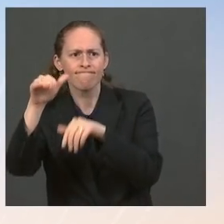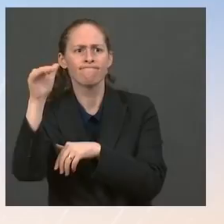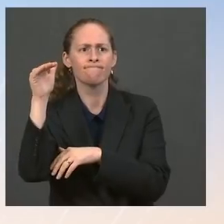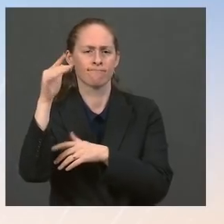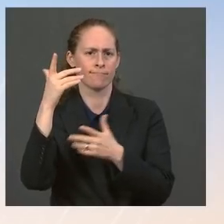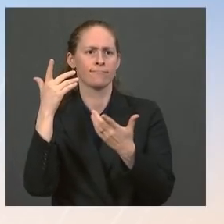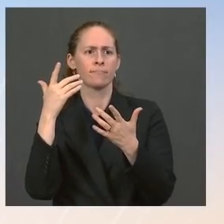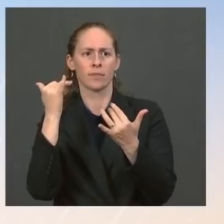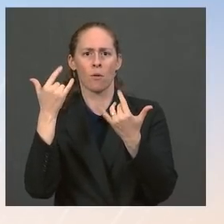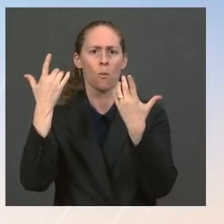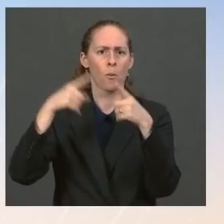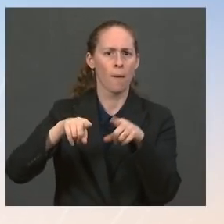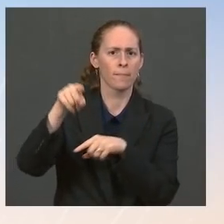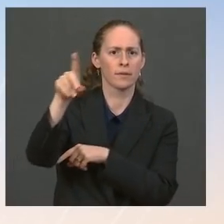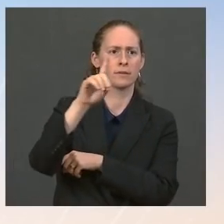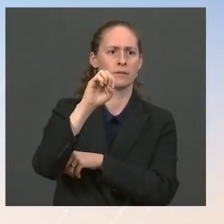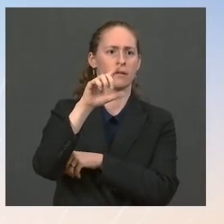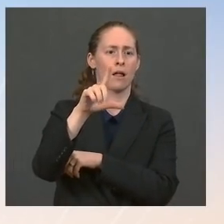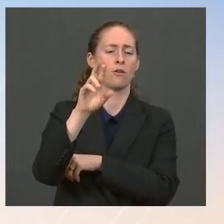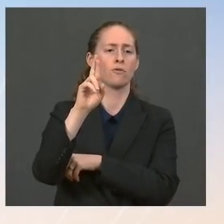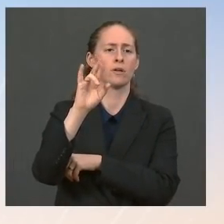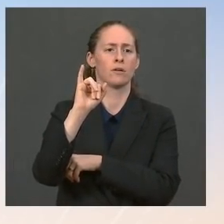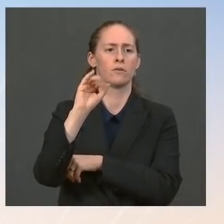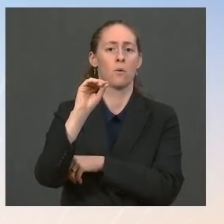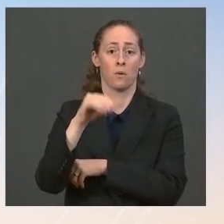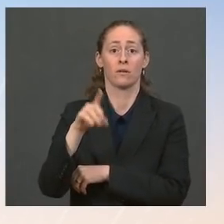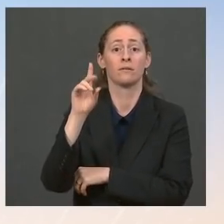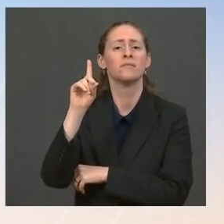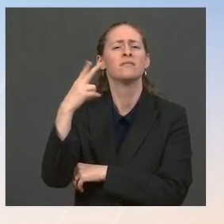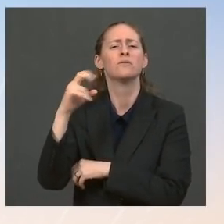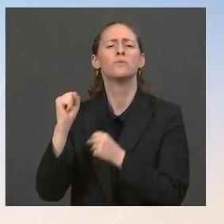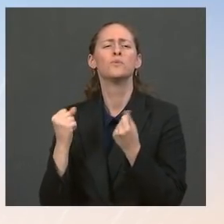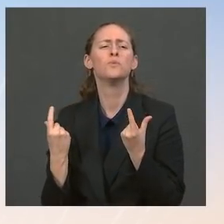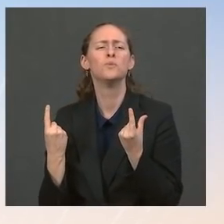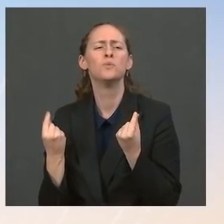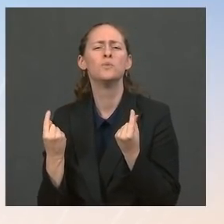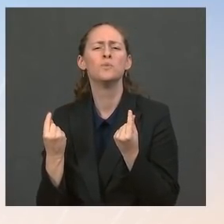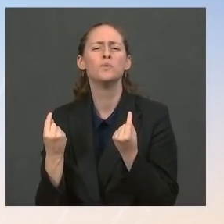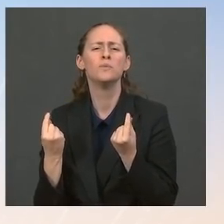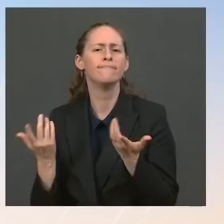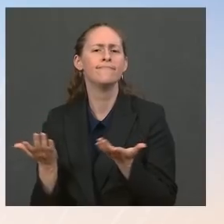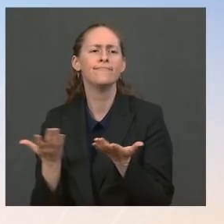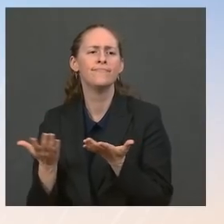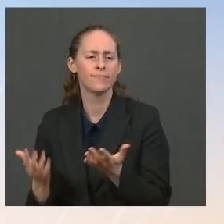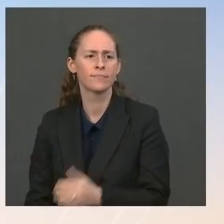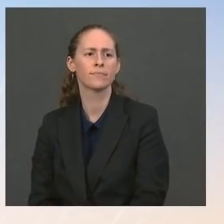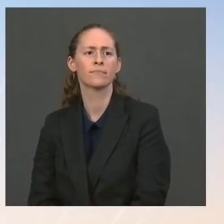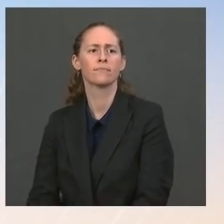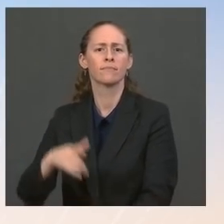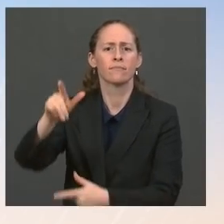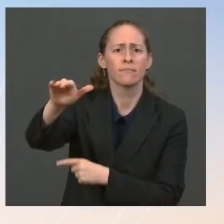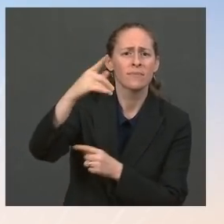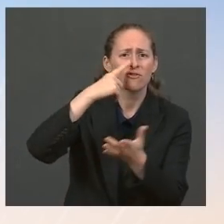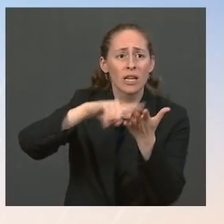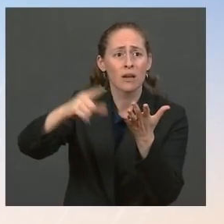DHS immediately worked to address the acute humanitarian needs of the migrants themselves by partnering